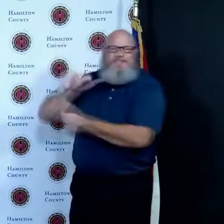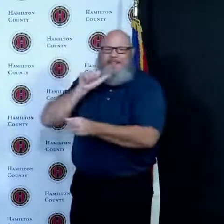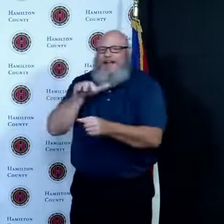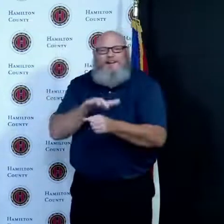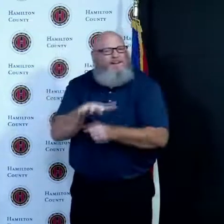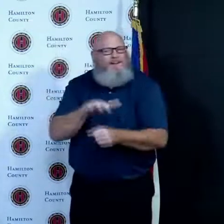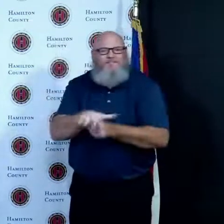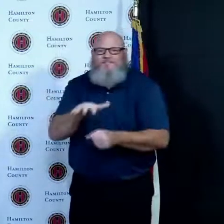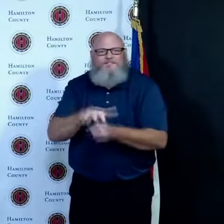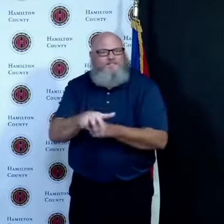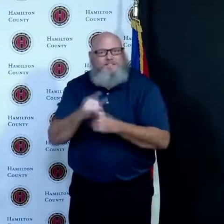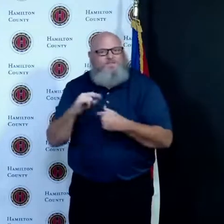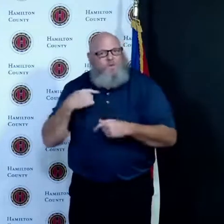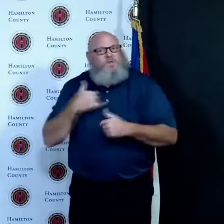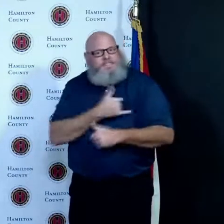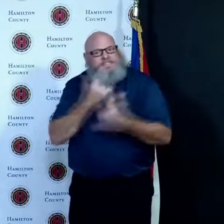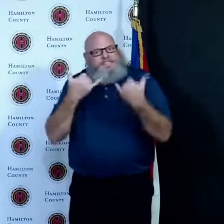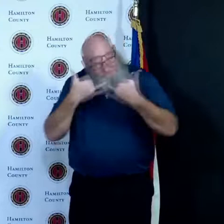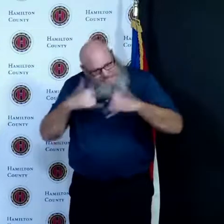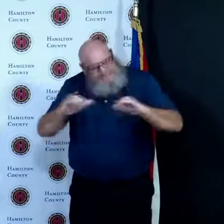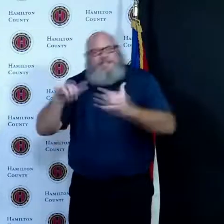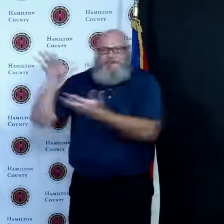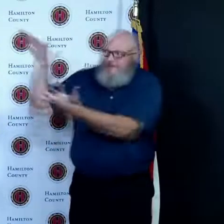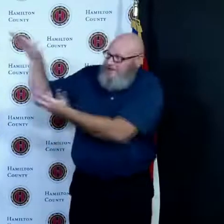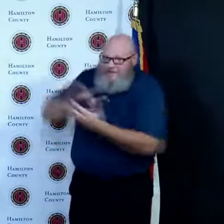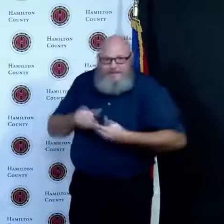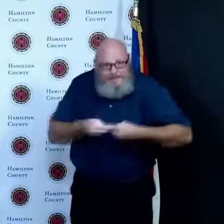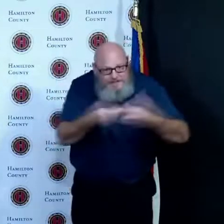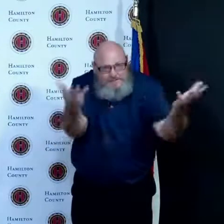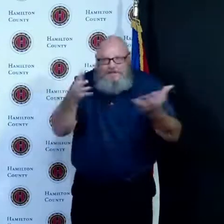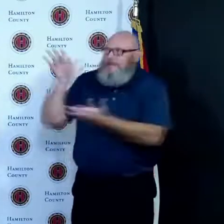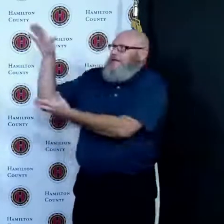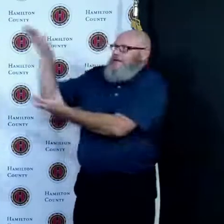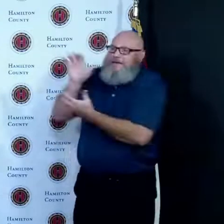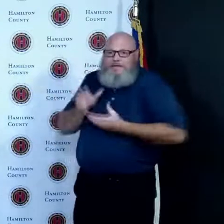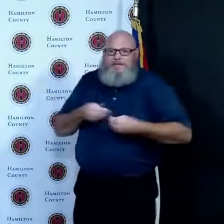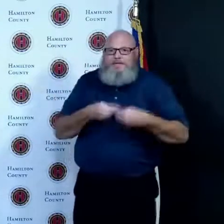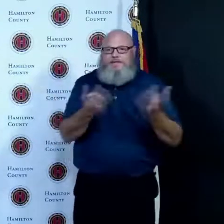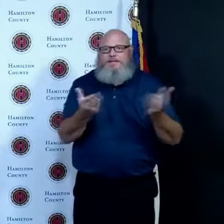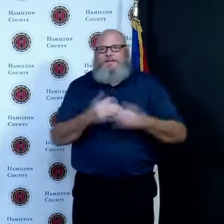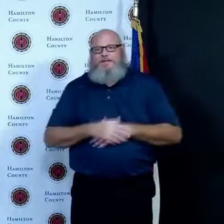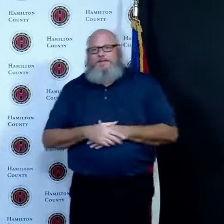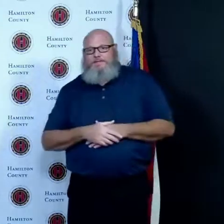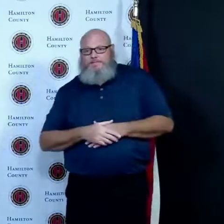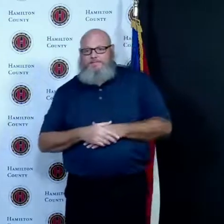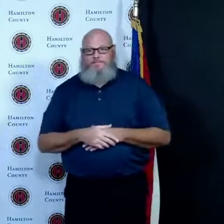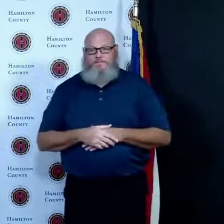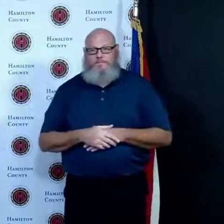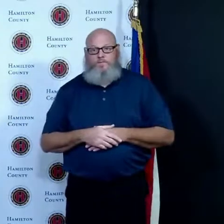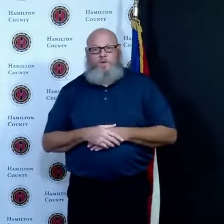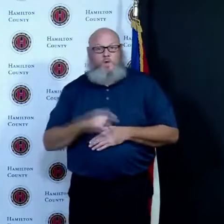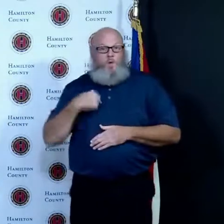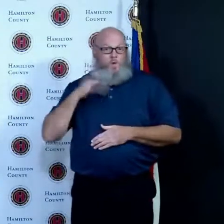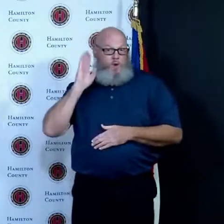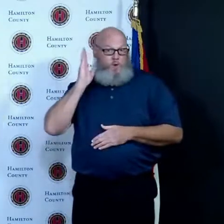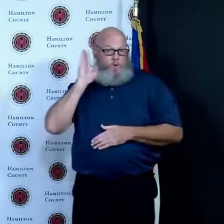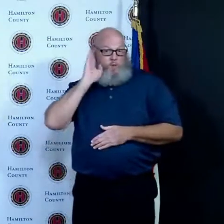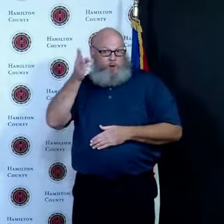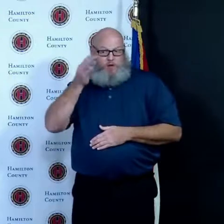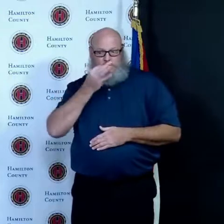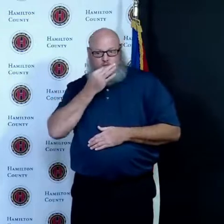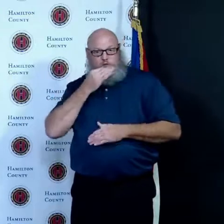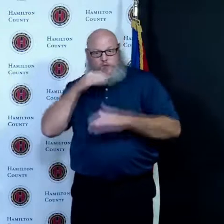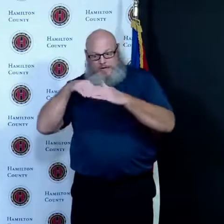what was said was that people over the age of 80 will be eligible to receive the vaccine